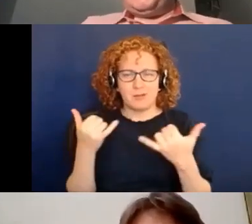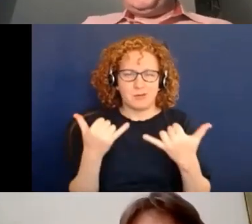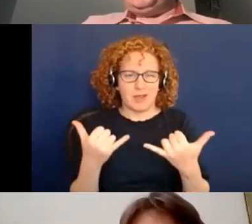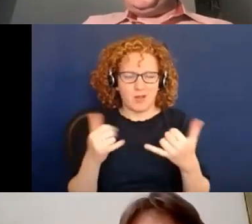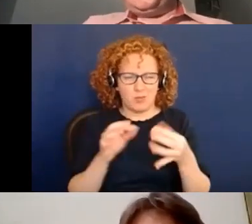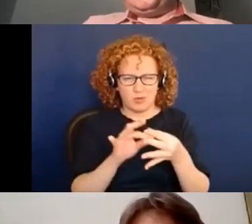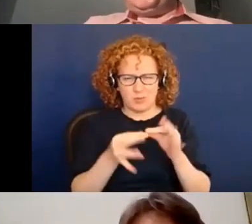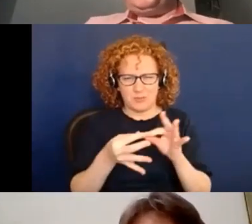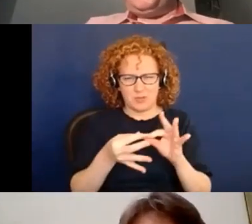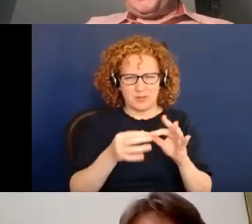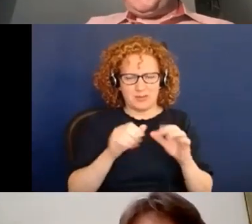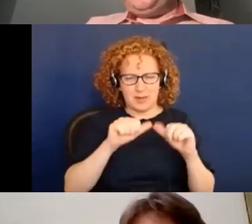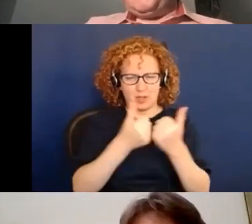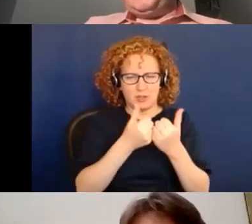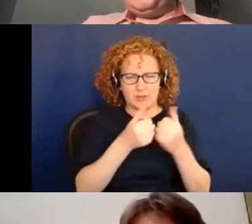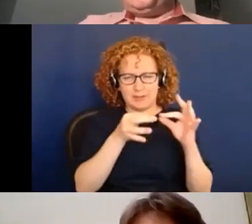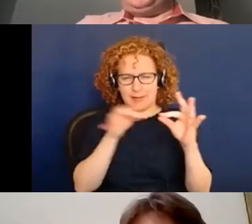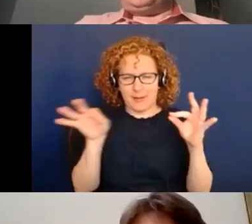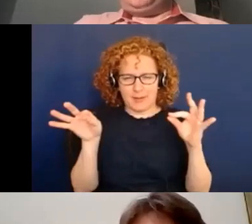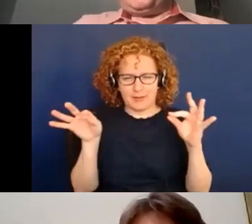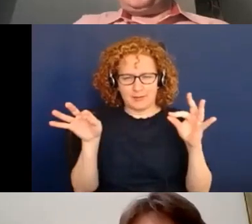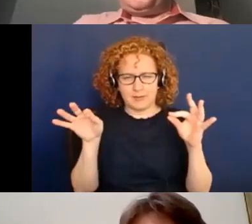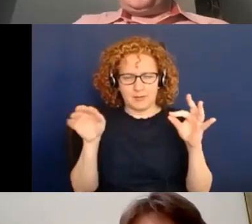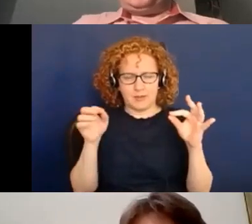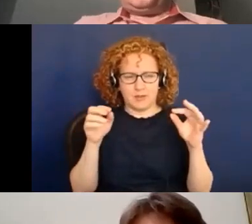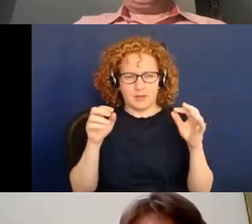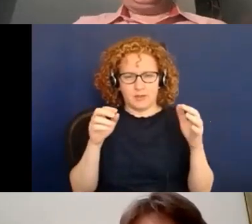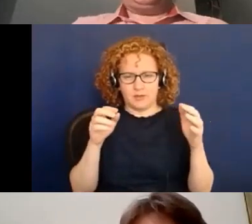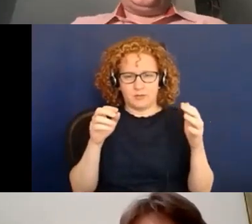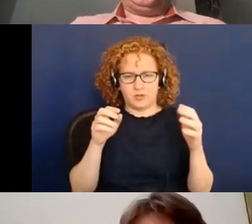agency statements could have a deleterious effect on their international mobility